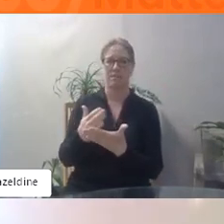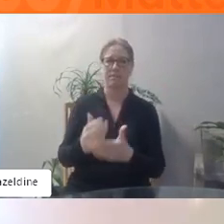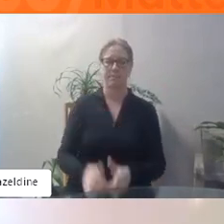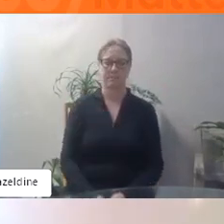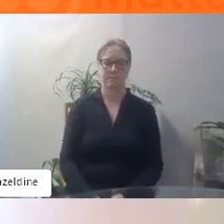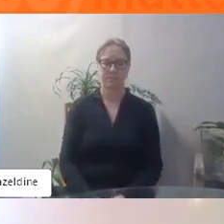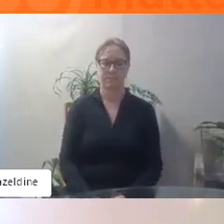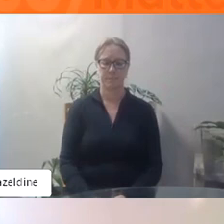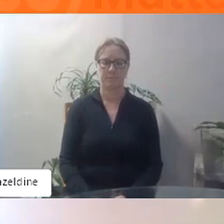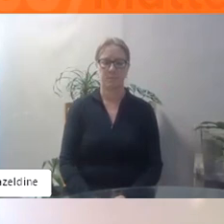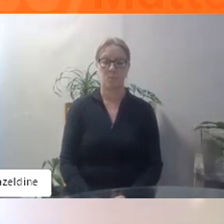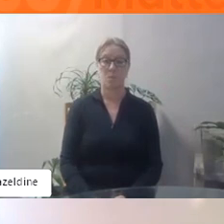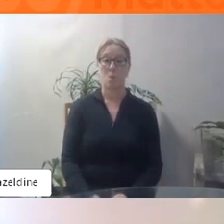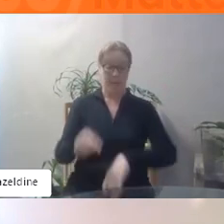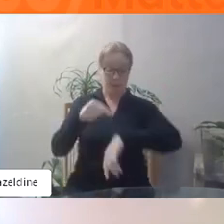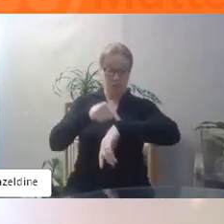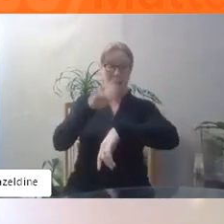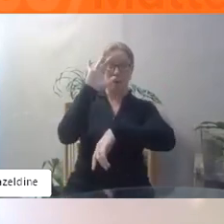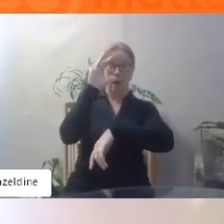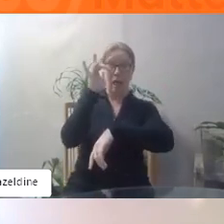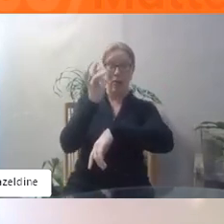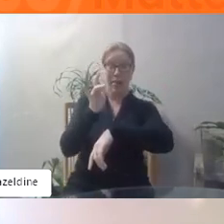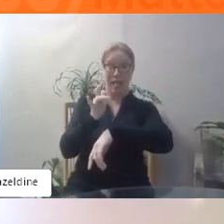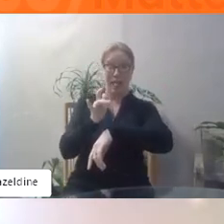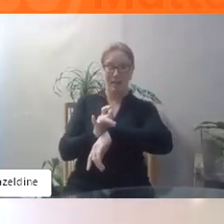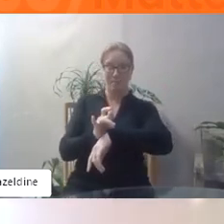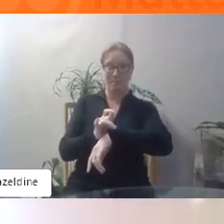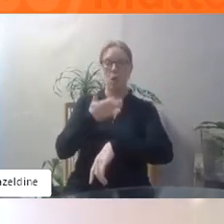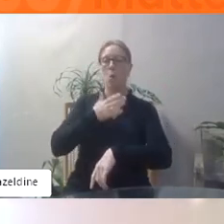We are sort of running out of time, so I'd like to pass over to Liz